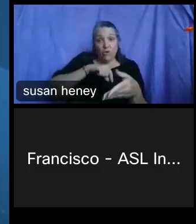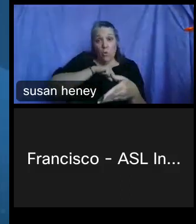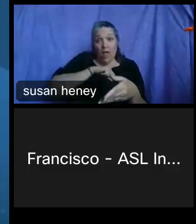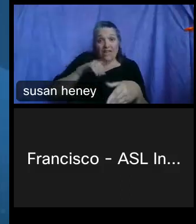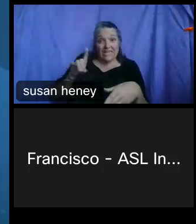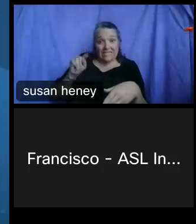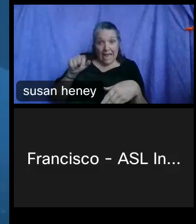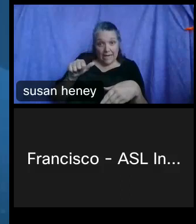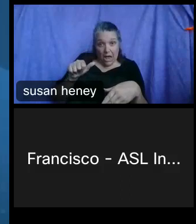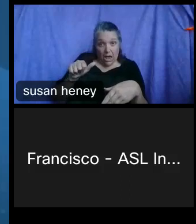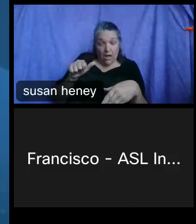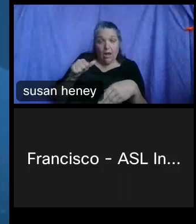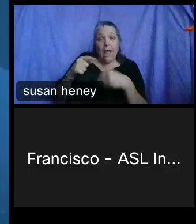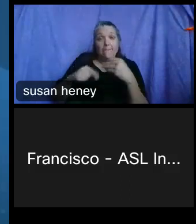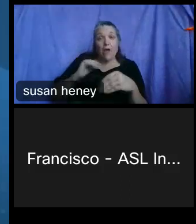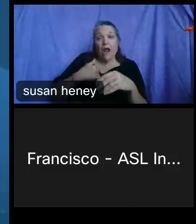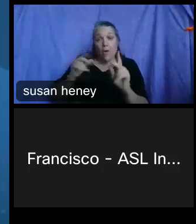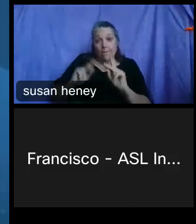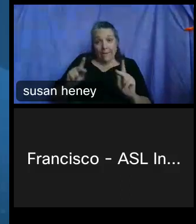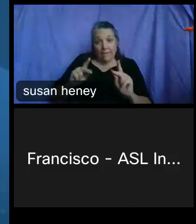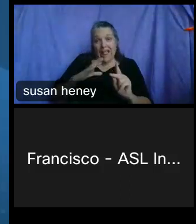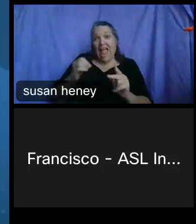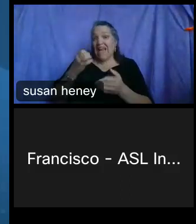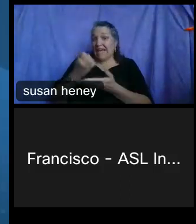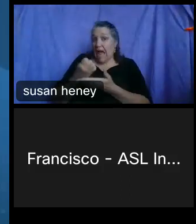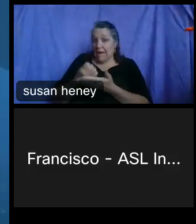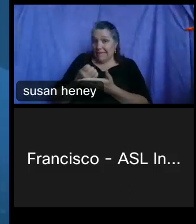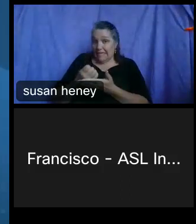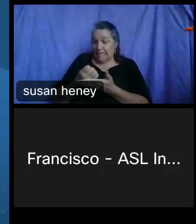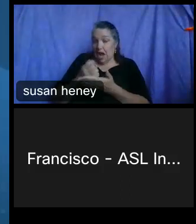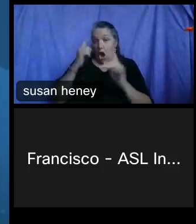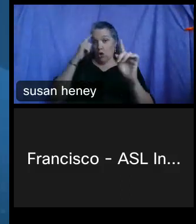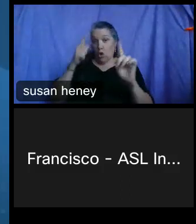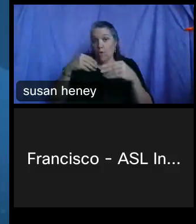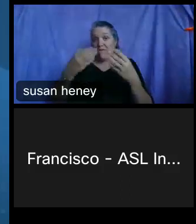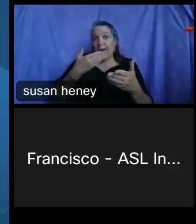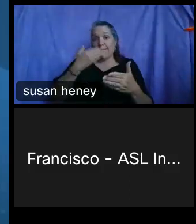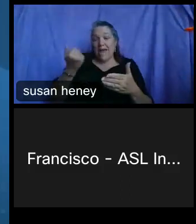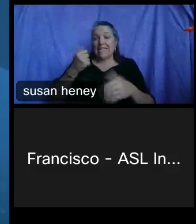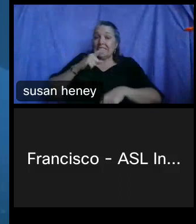its people and economy, and our goal is to provide the best combination of timeliness, significance,